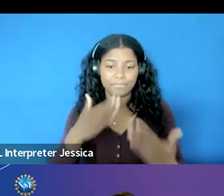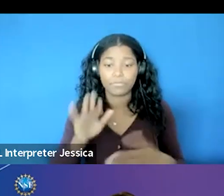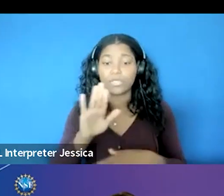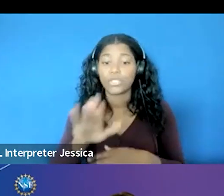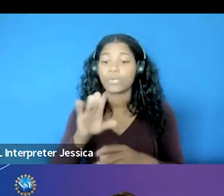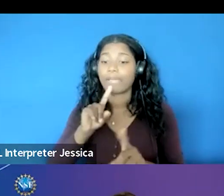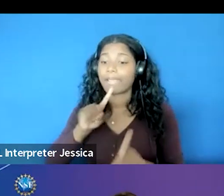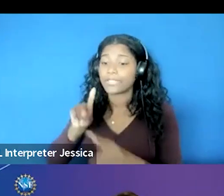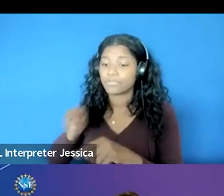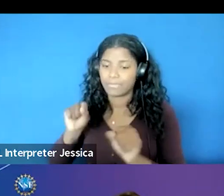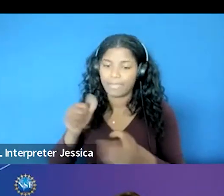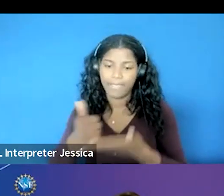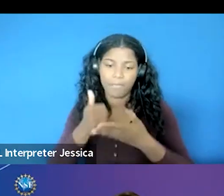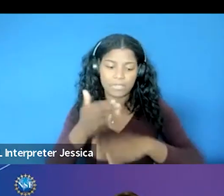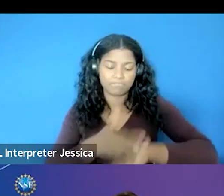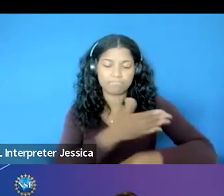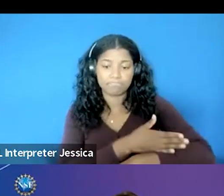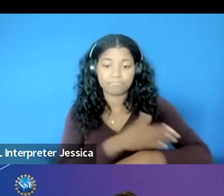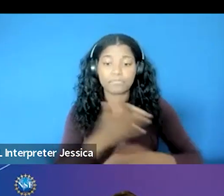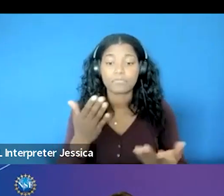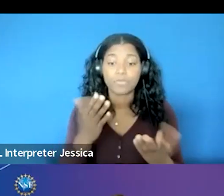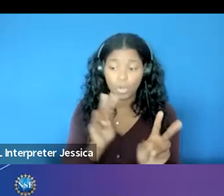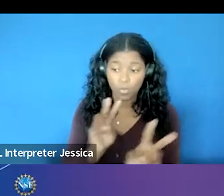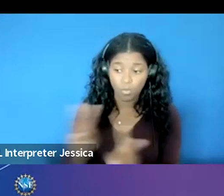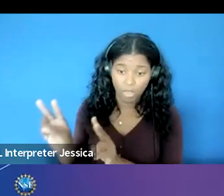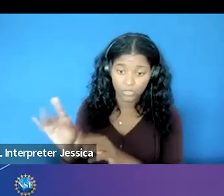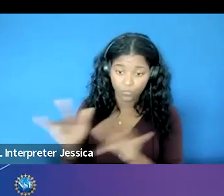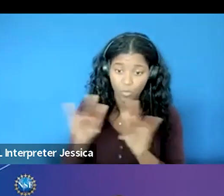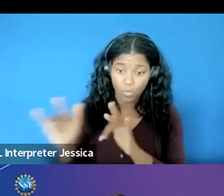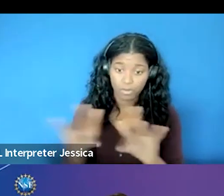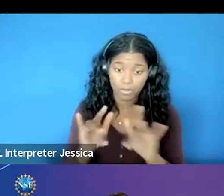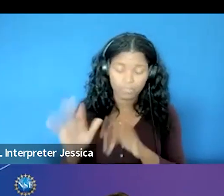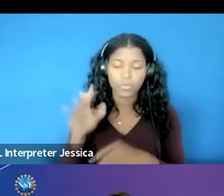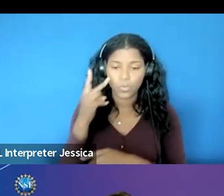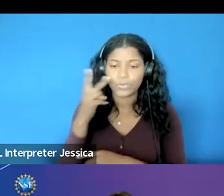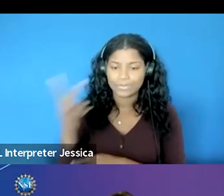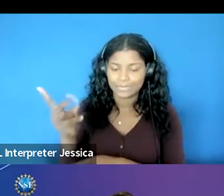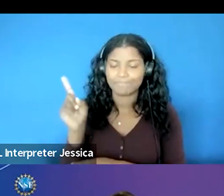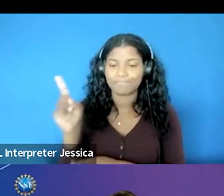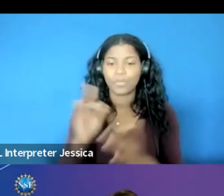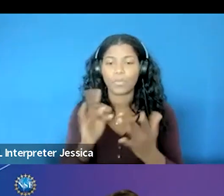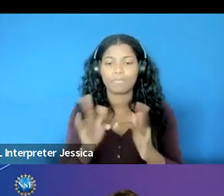If you would like to view the recording of this session, it'll be available on the policy outreach website and on our YouTube channel.